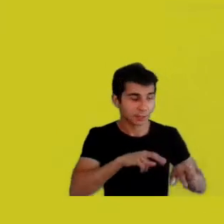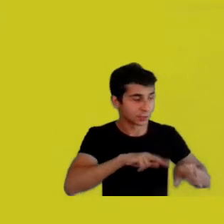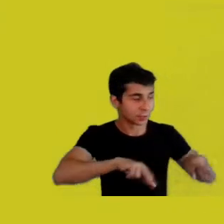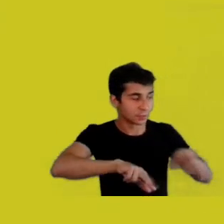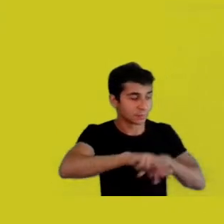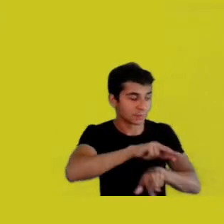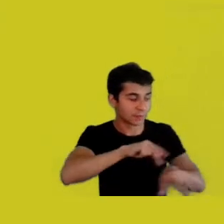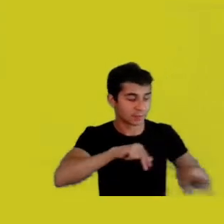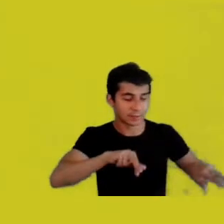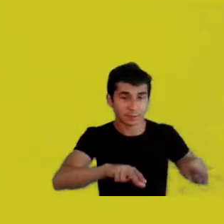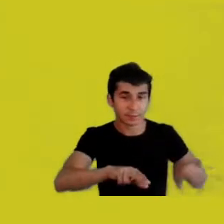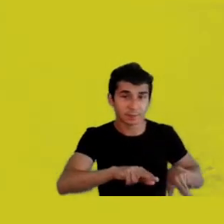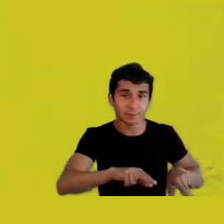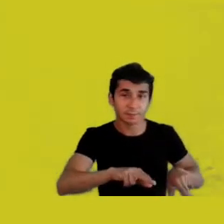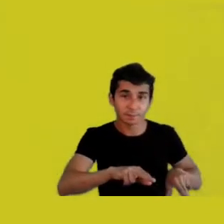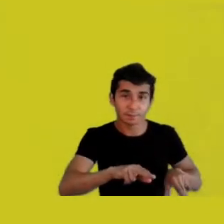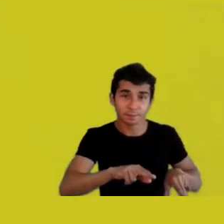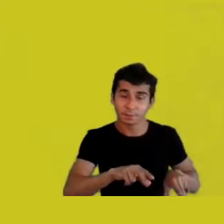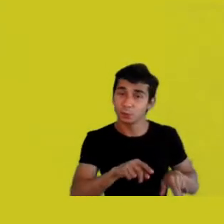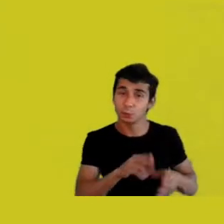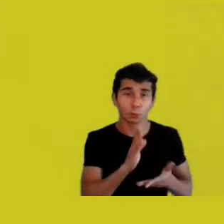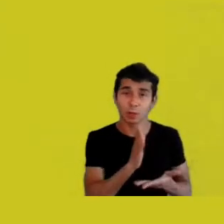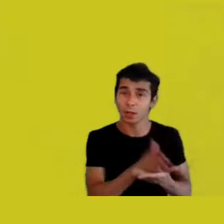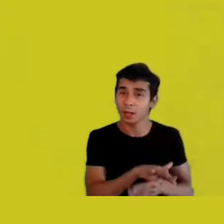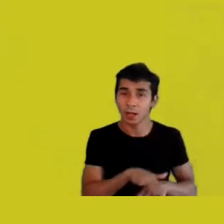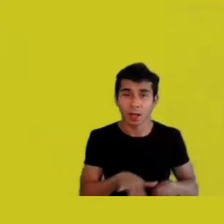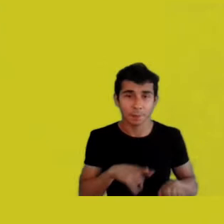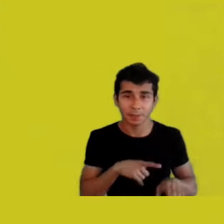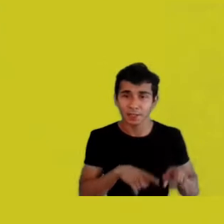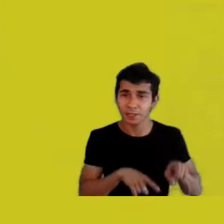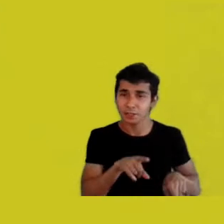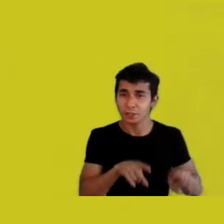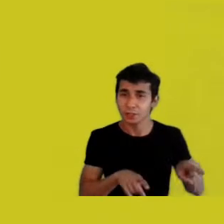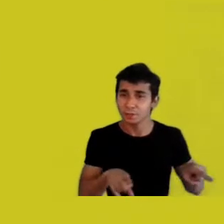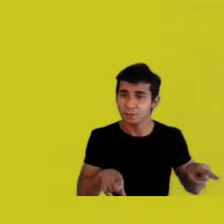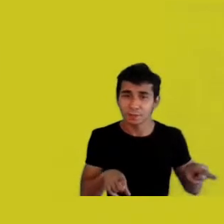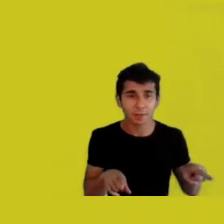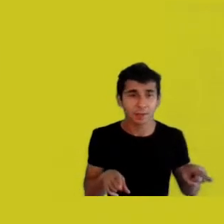They are endless, a form of multiplicity necessarily endless